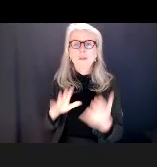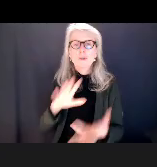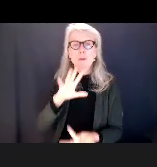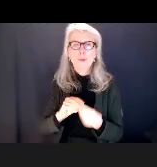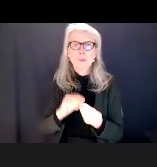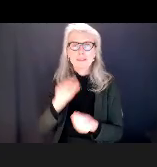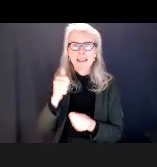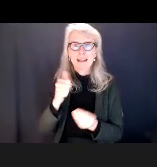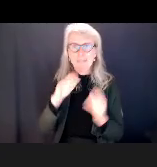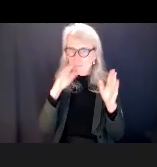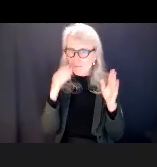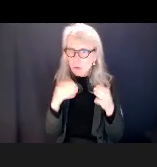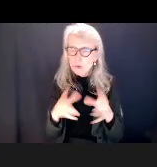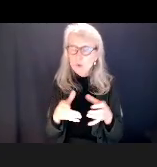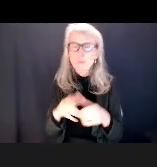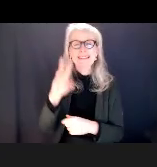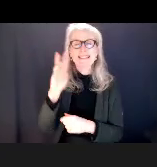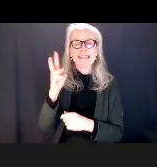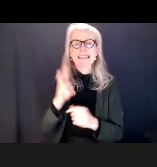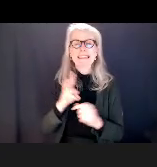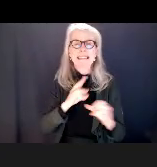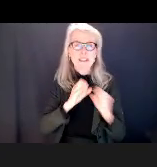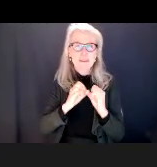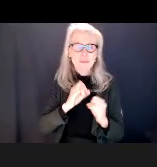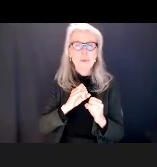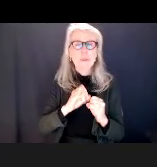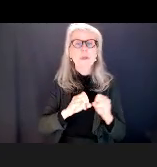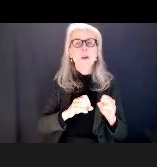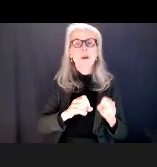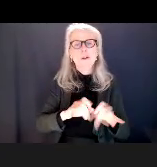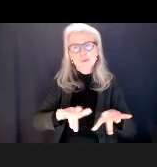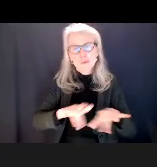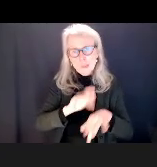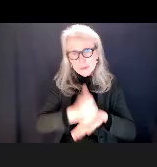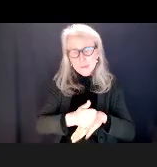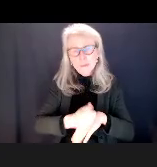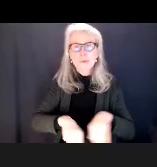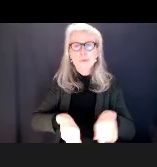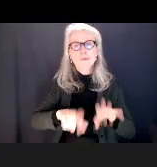and sessions were recorded and transcribed. Pseudonyms were attached to participants. I use a